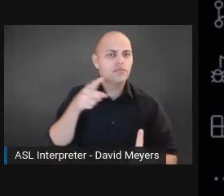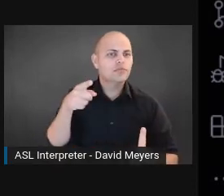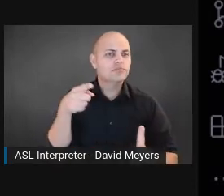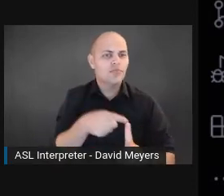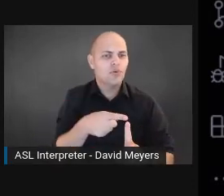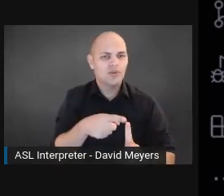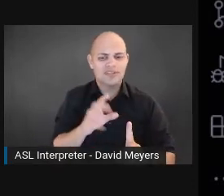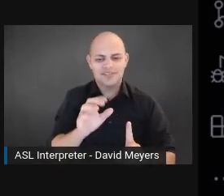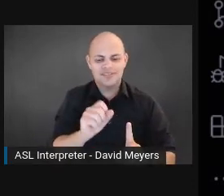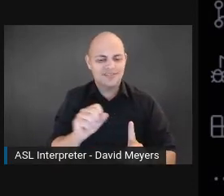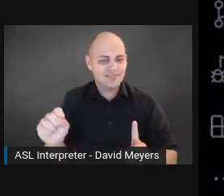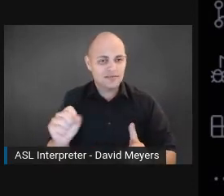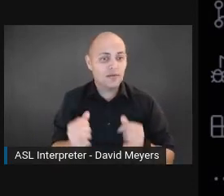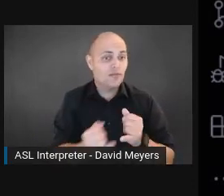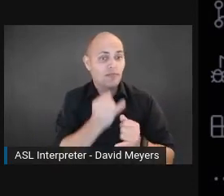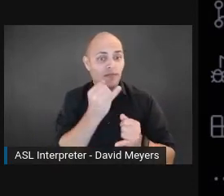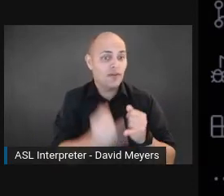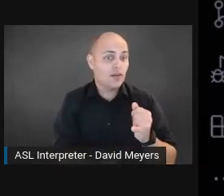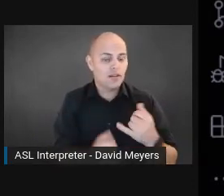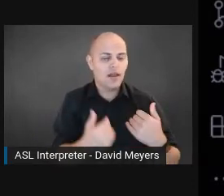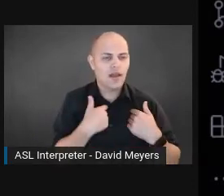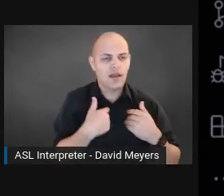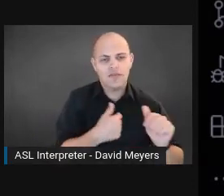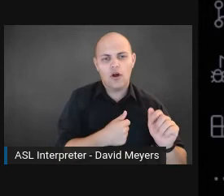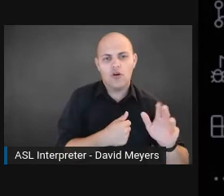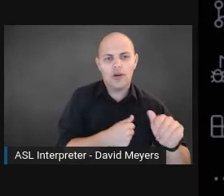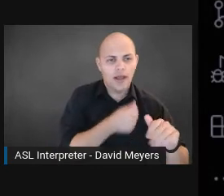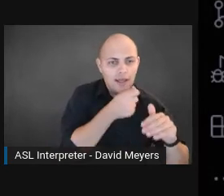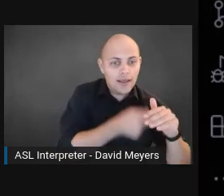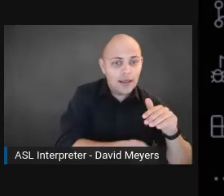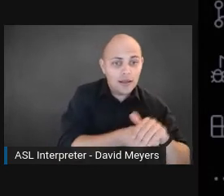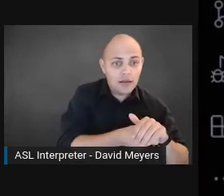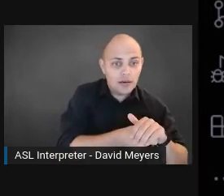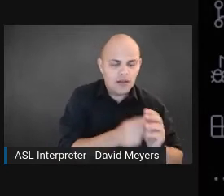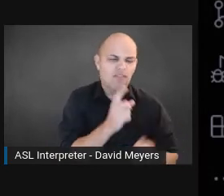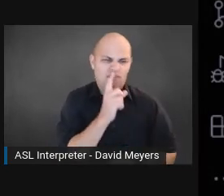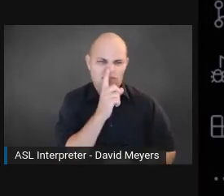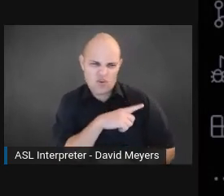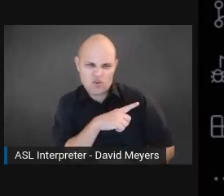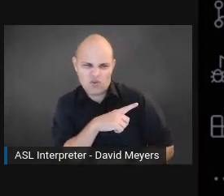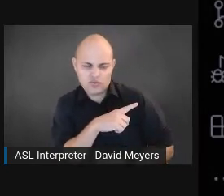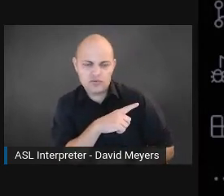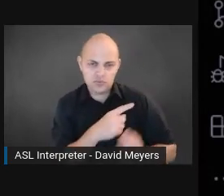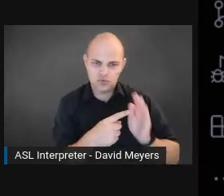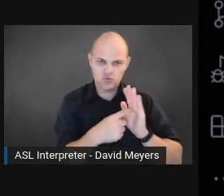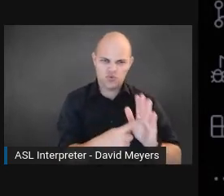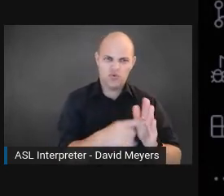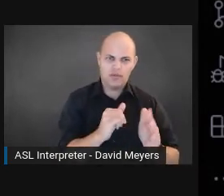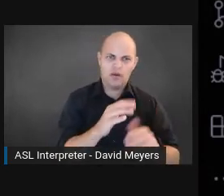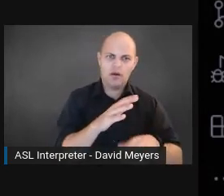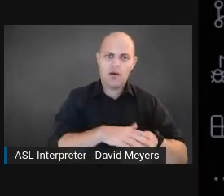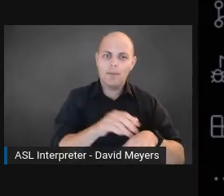Finally, we have ARIA-hidden is false. This particular element is shown at page load, so it's not hidden.